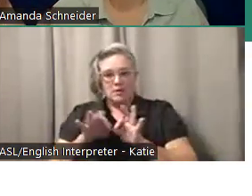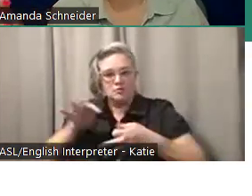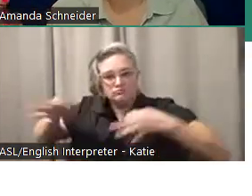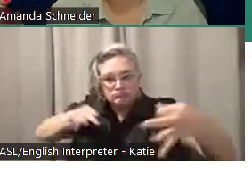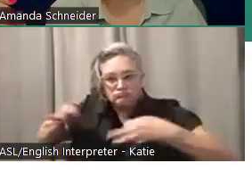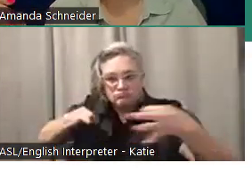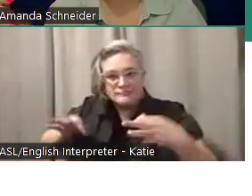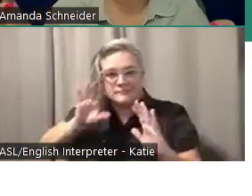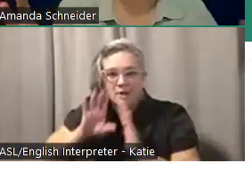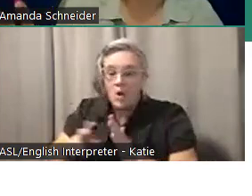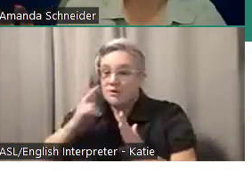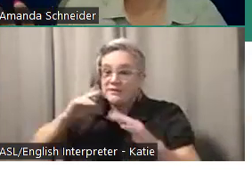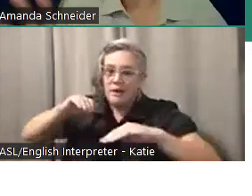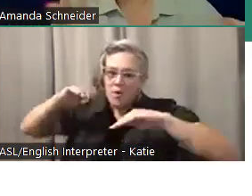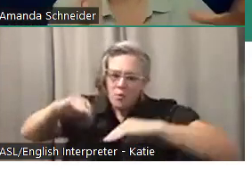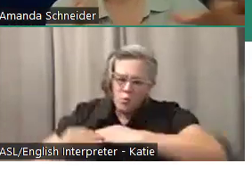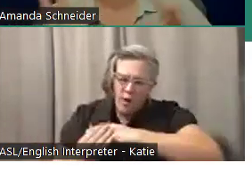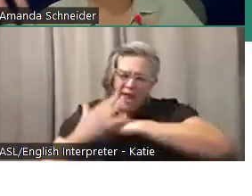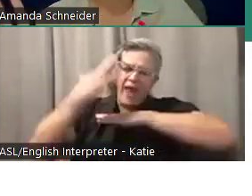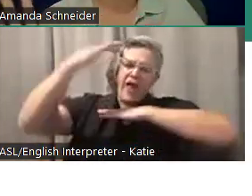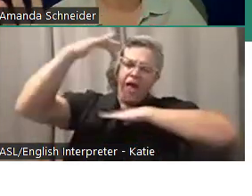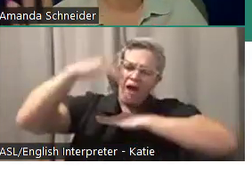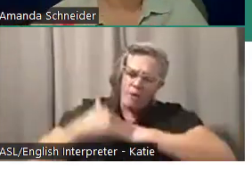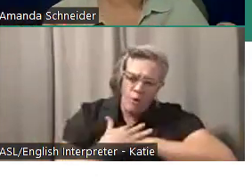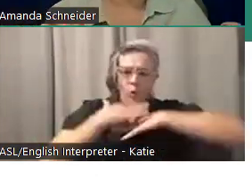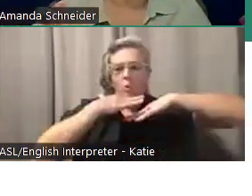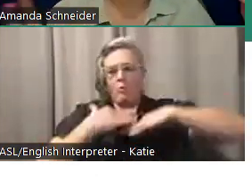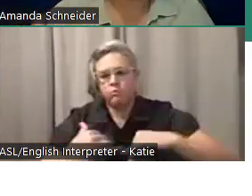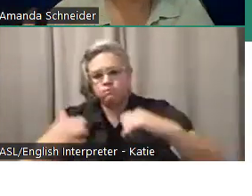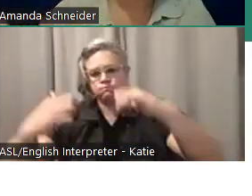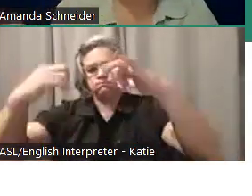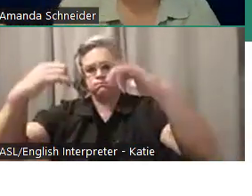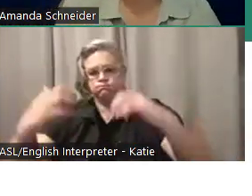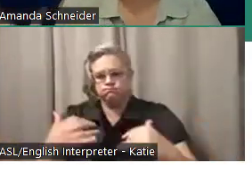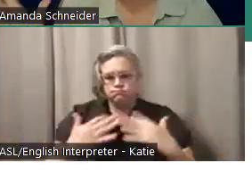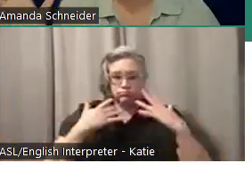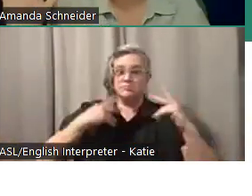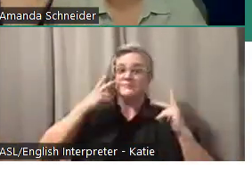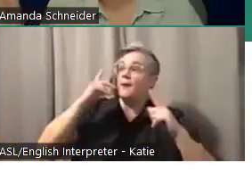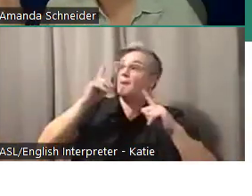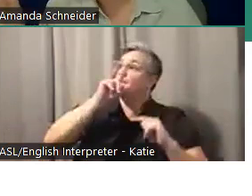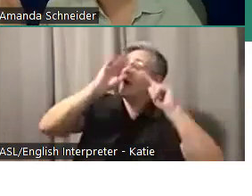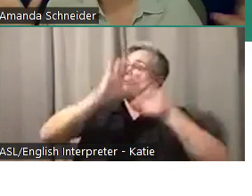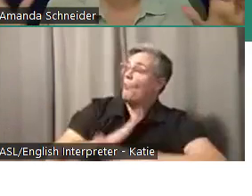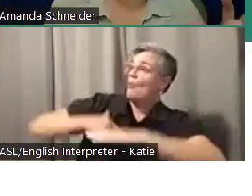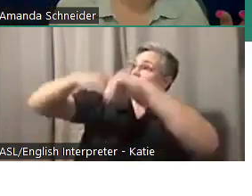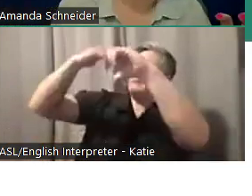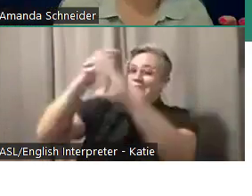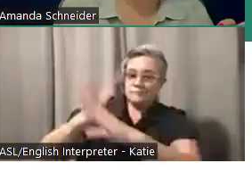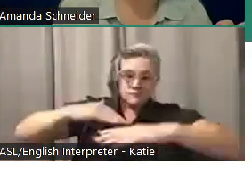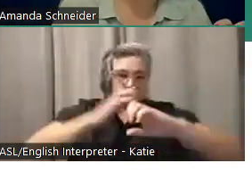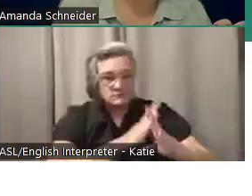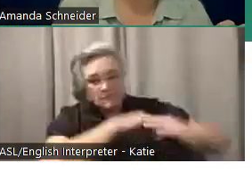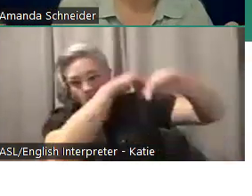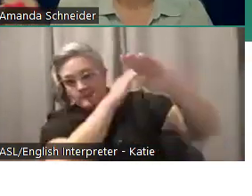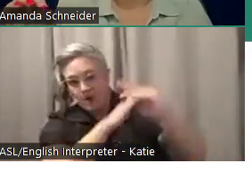For example, oh, those waves are crashing, whooshing! The birds are flying high in the sky, and looking for a snack!